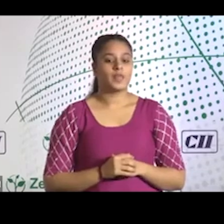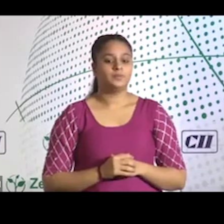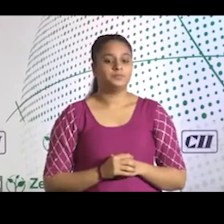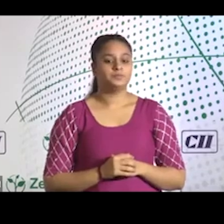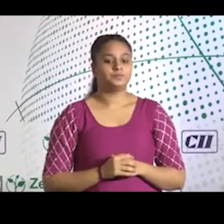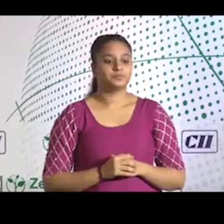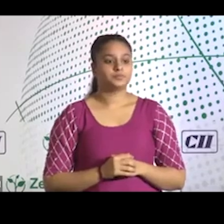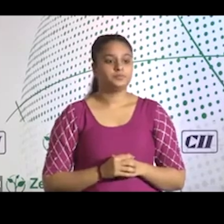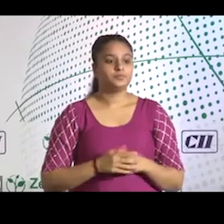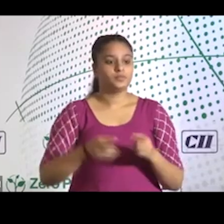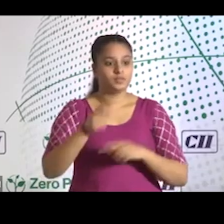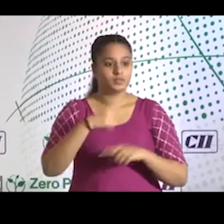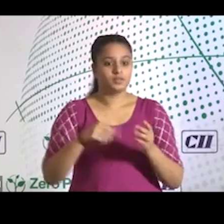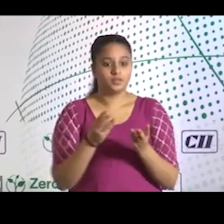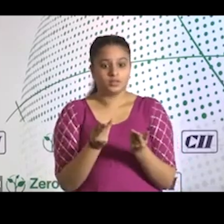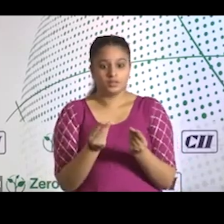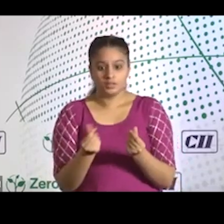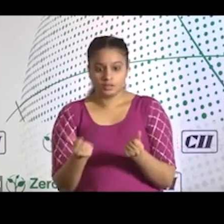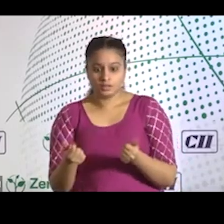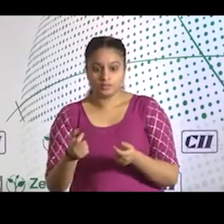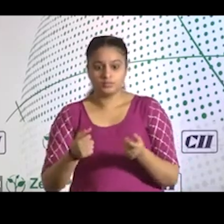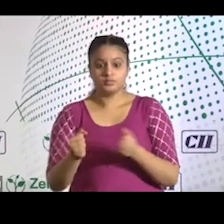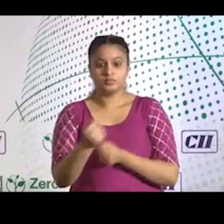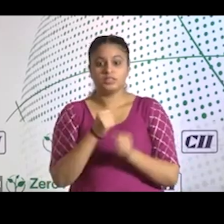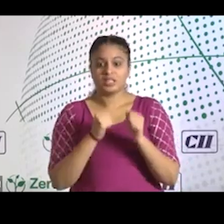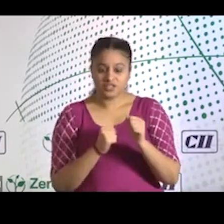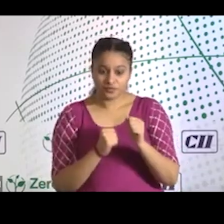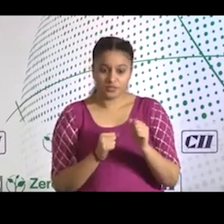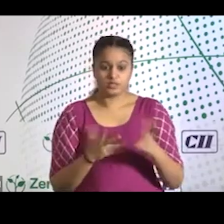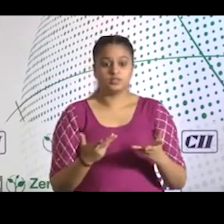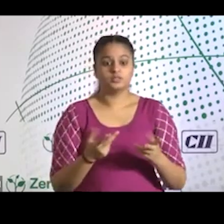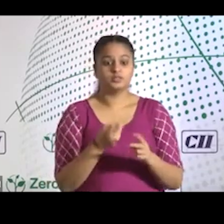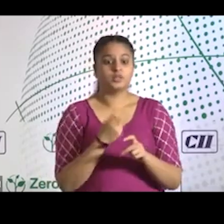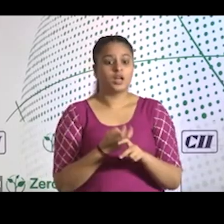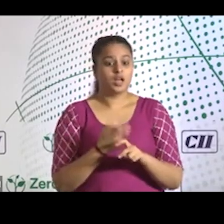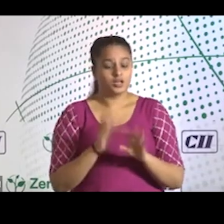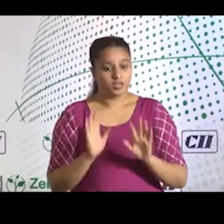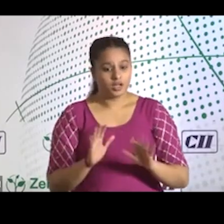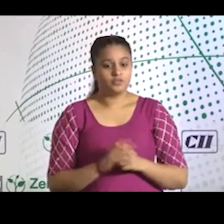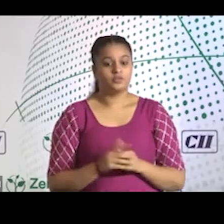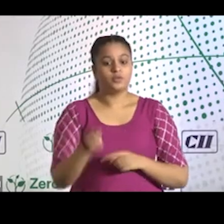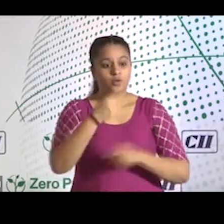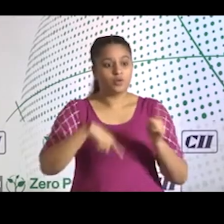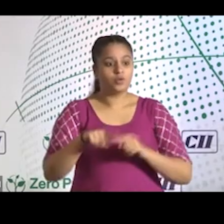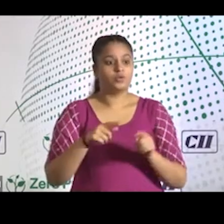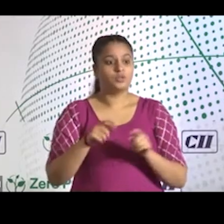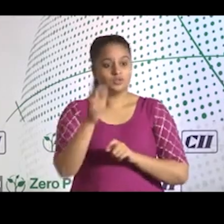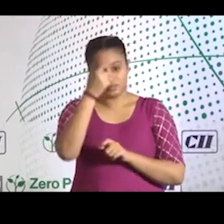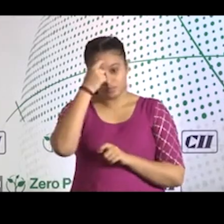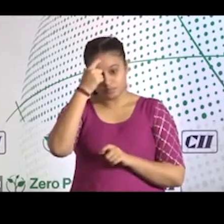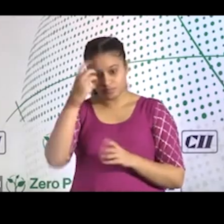okay, this is an extremely lofty vision, but but how do you execute such a, you know, lofty vision?